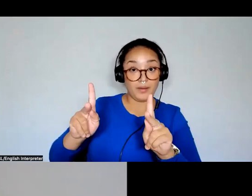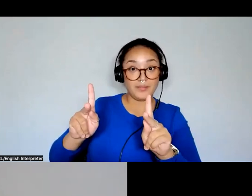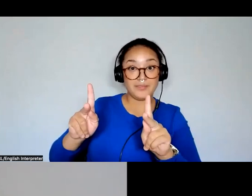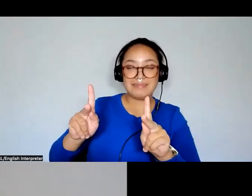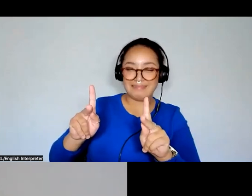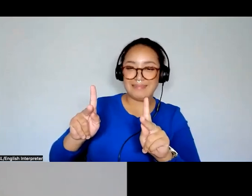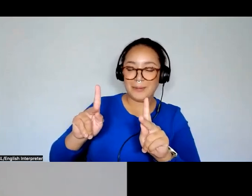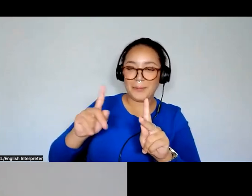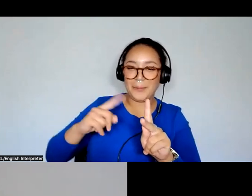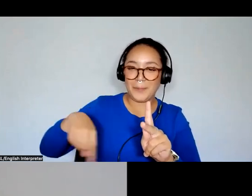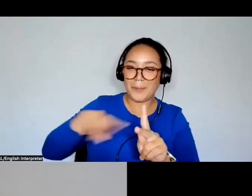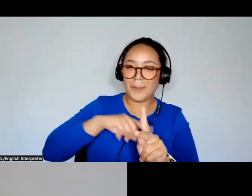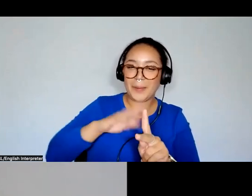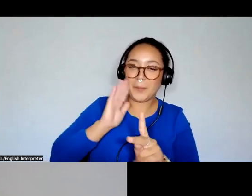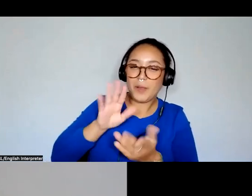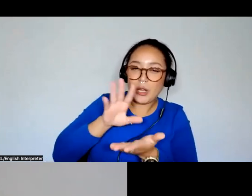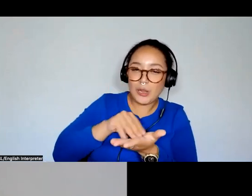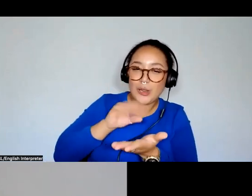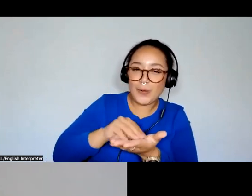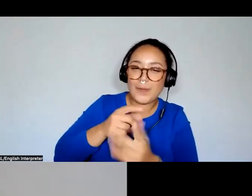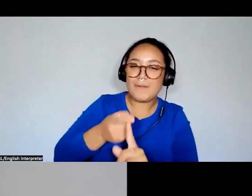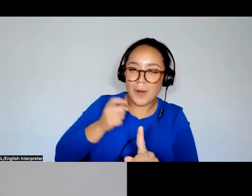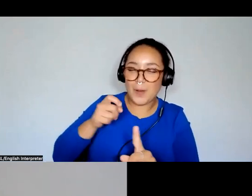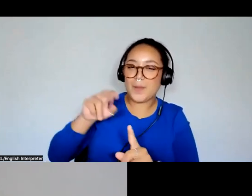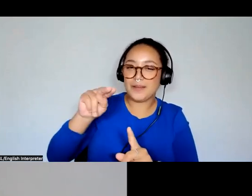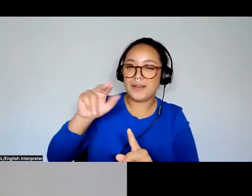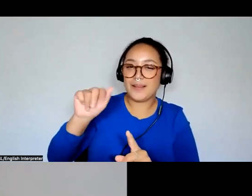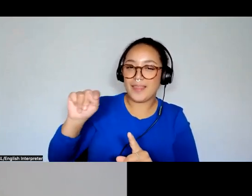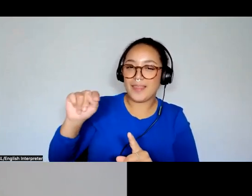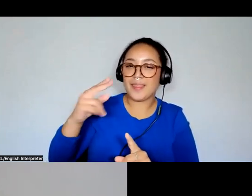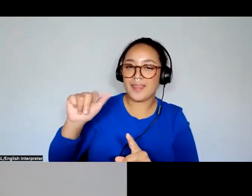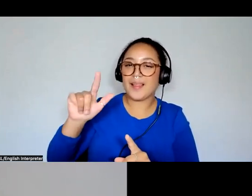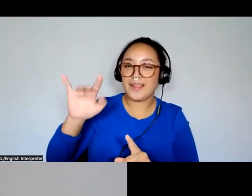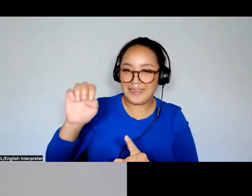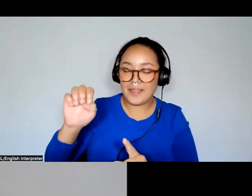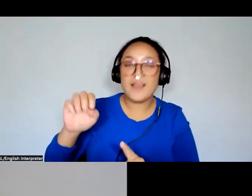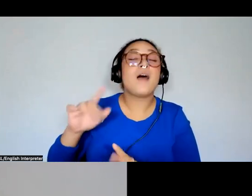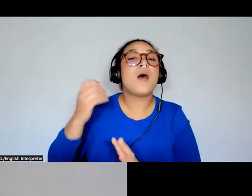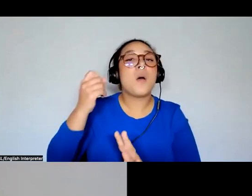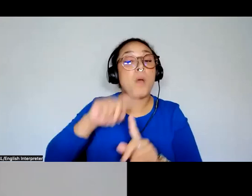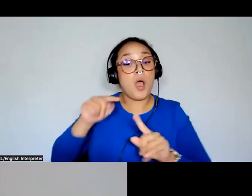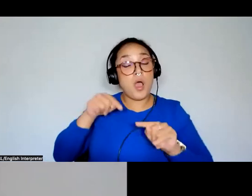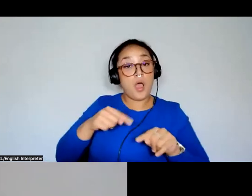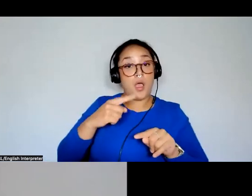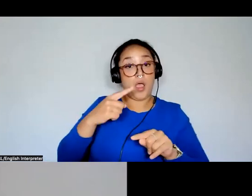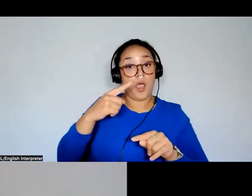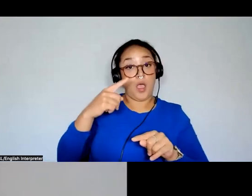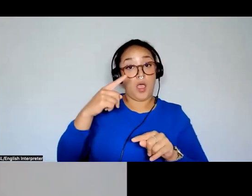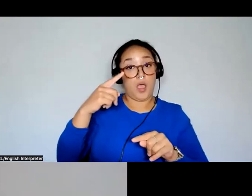about more from Natalie so for Black Creek community farm you will not be uploaded Park